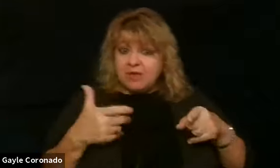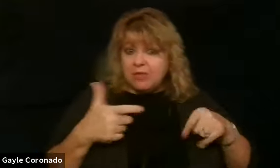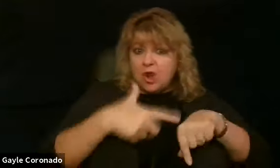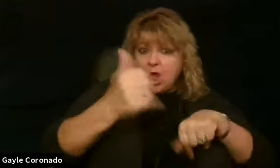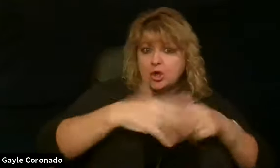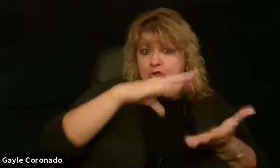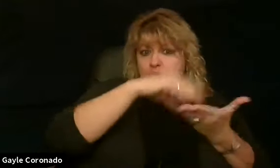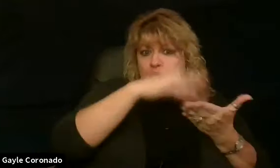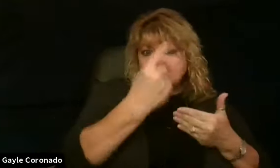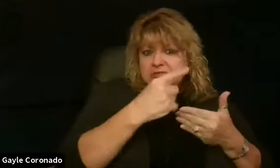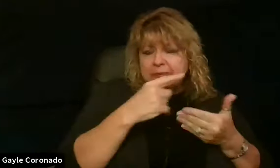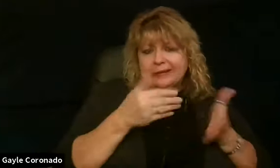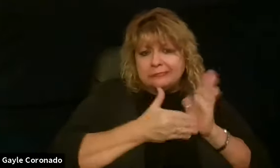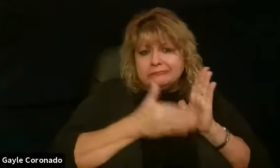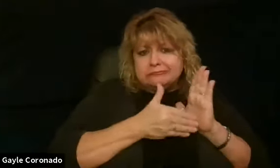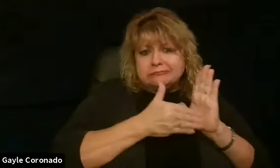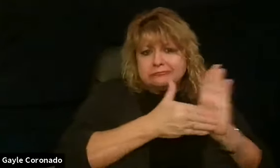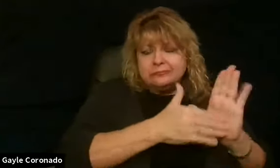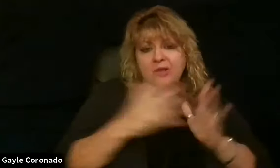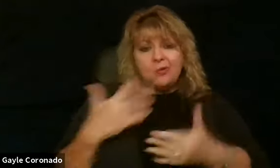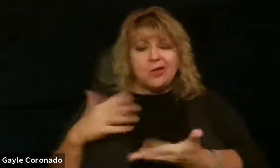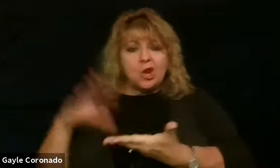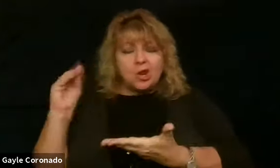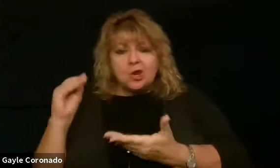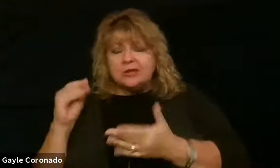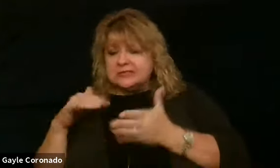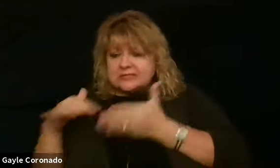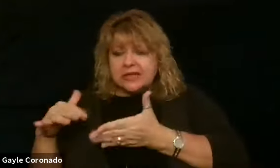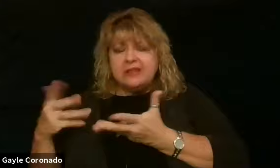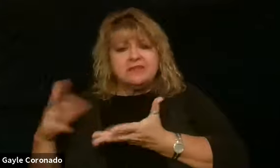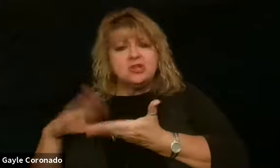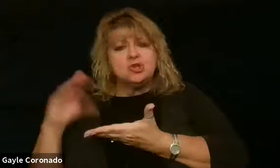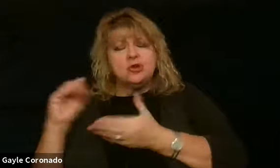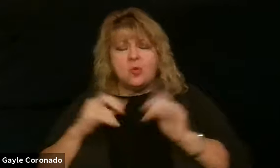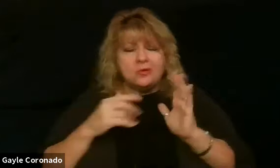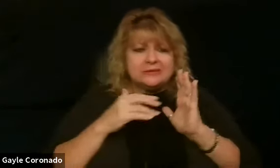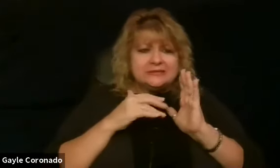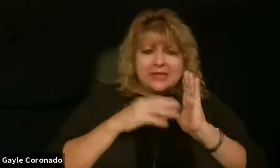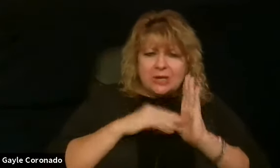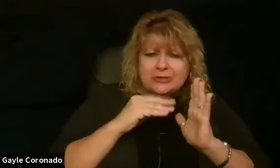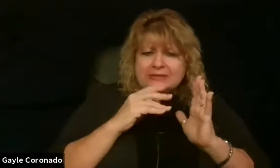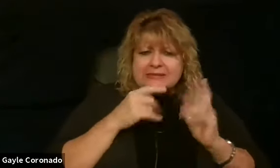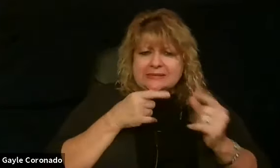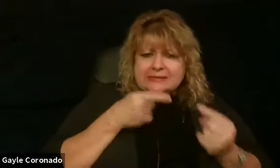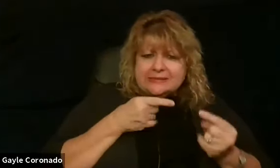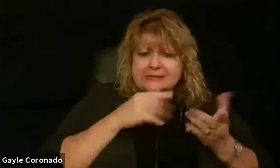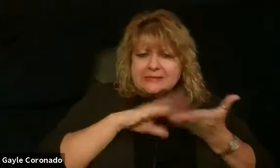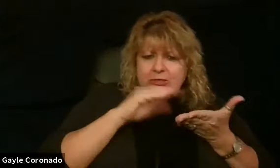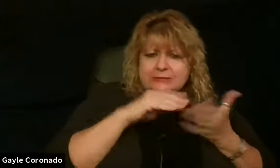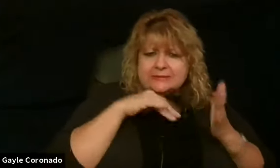You know, am I salute Lee, thank Stuart.